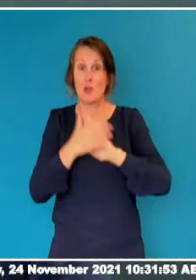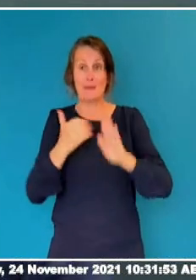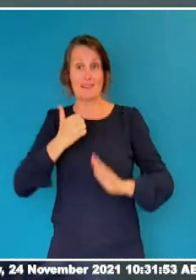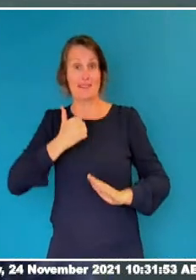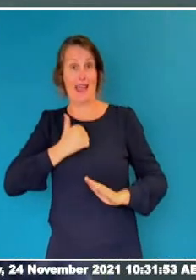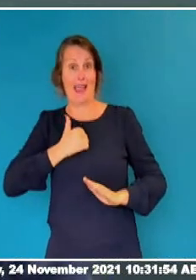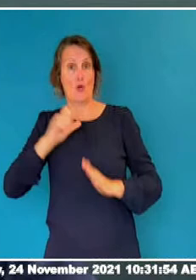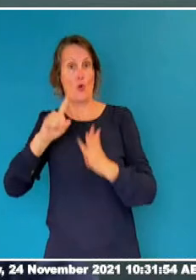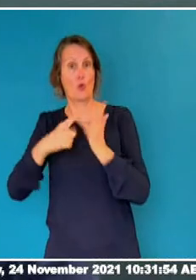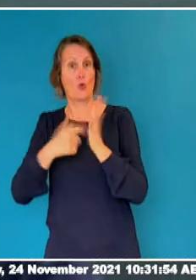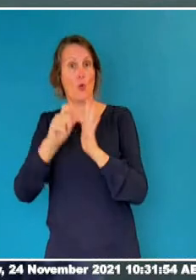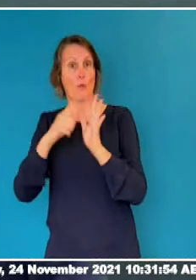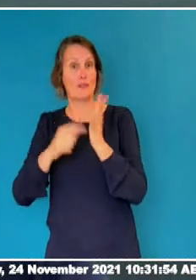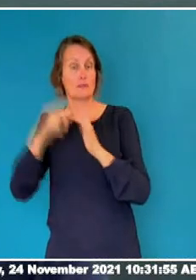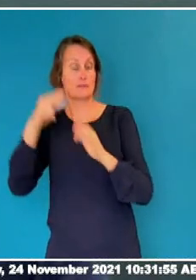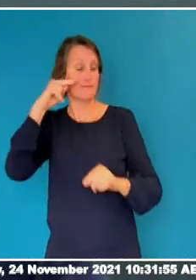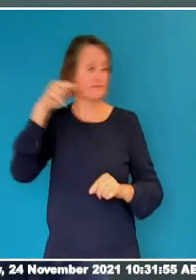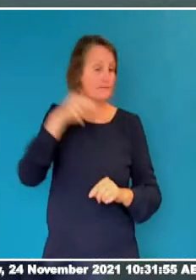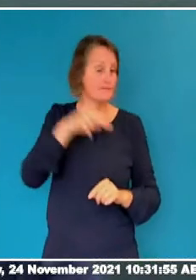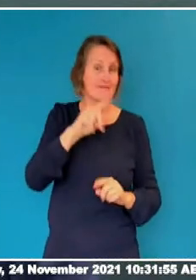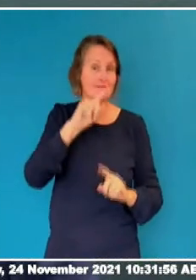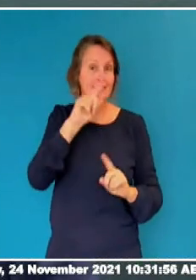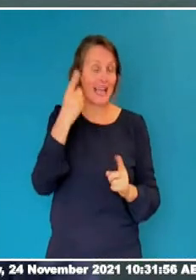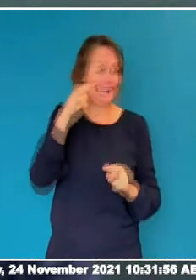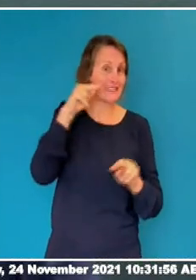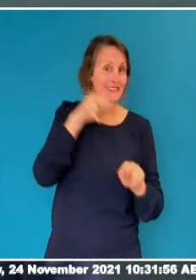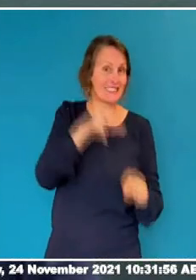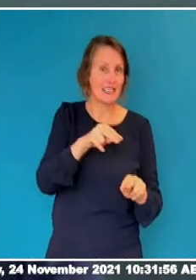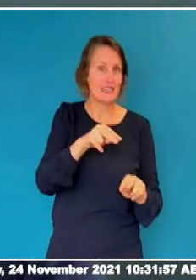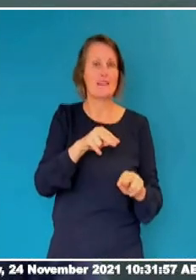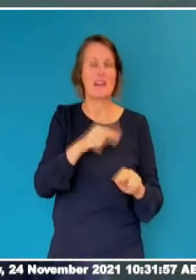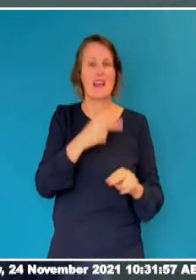85 per cent of our restaurants are owned and operated by local Australian franchisees.